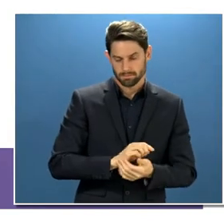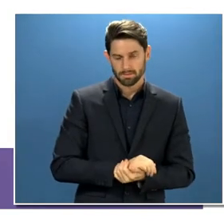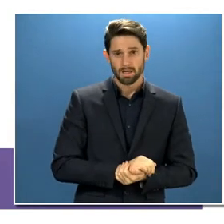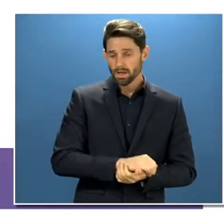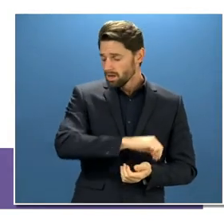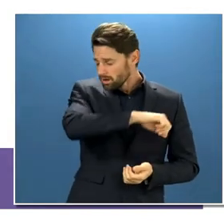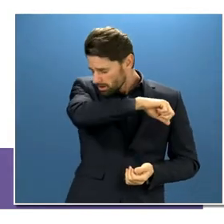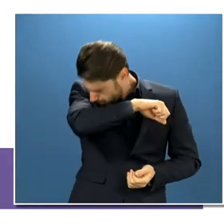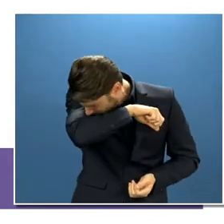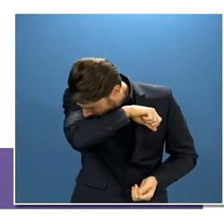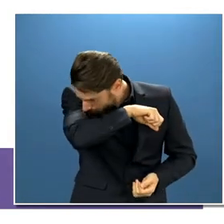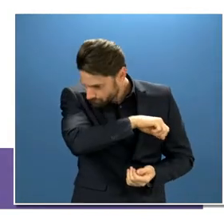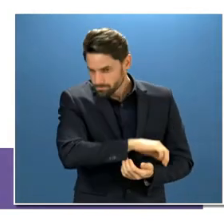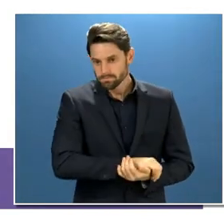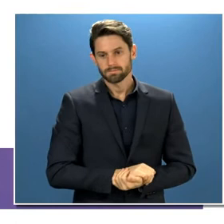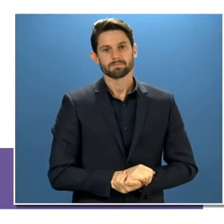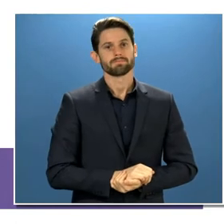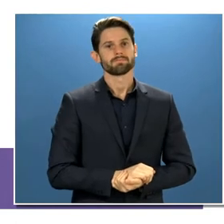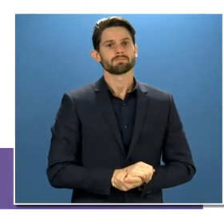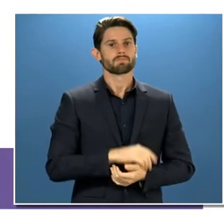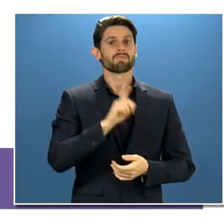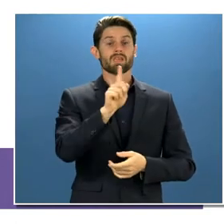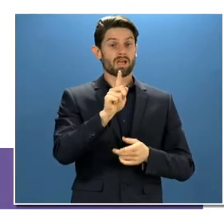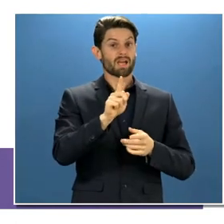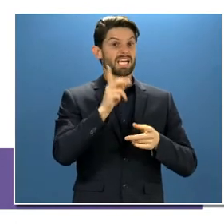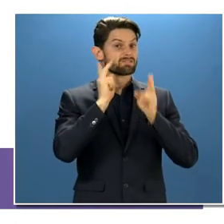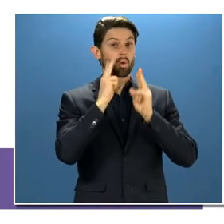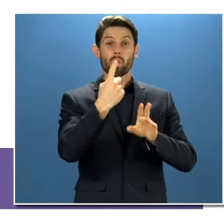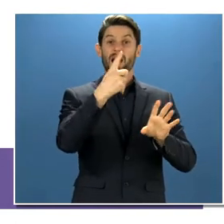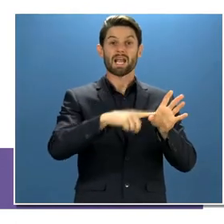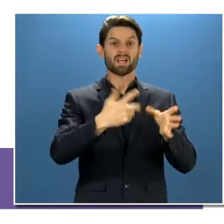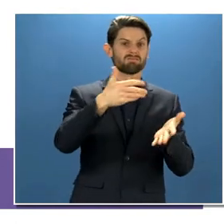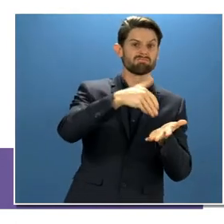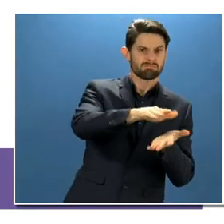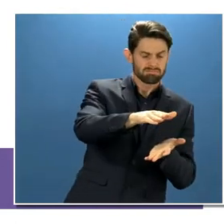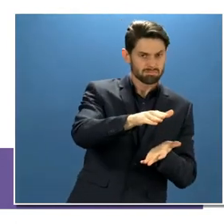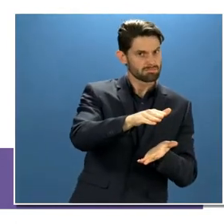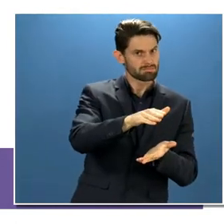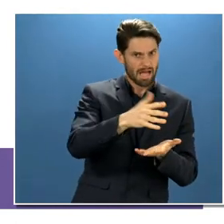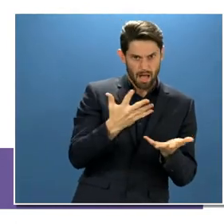Yes, she let me go. How did you feel about being let go from that job?